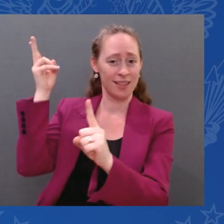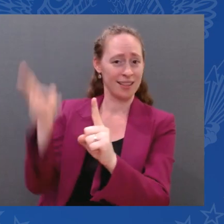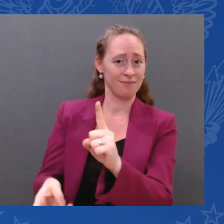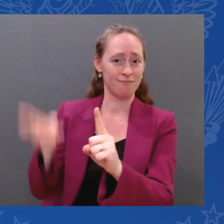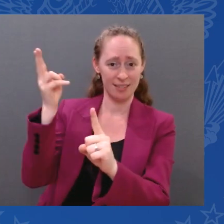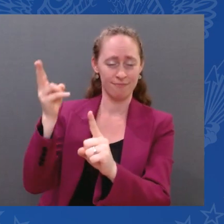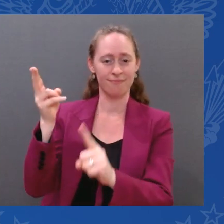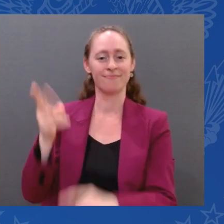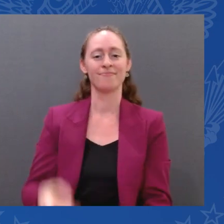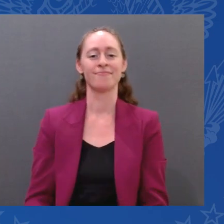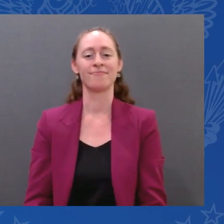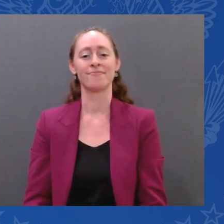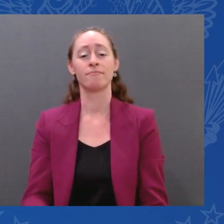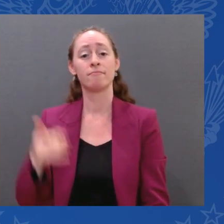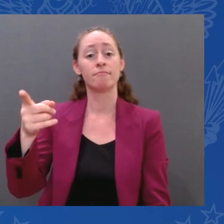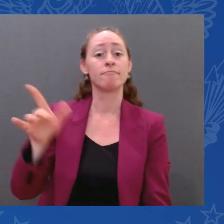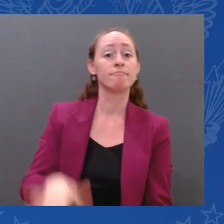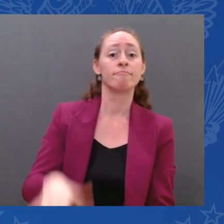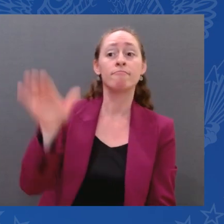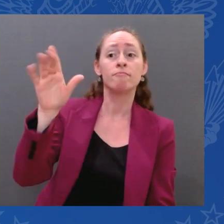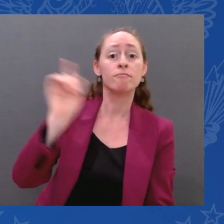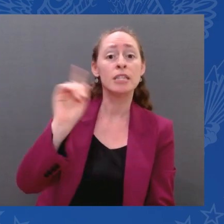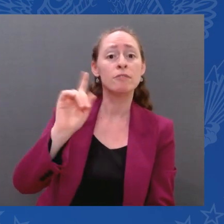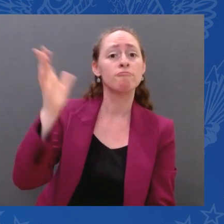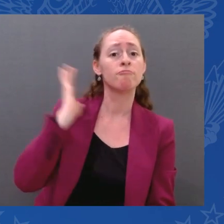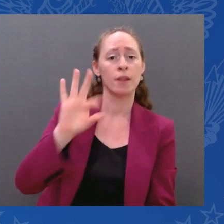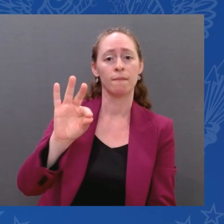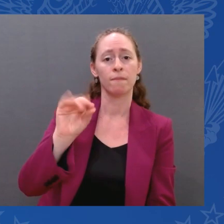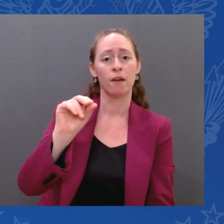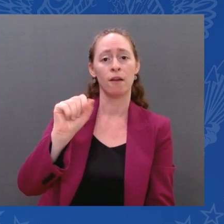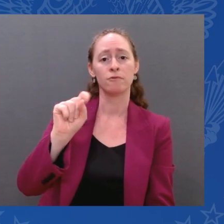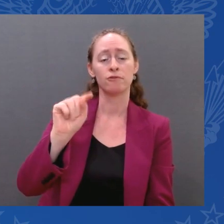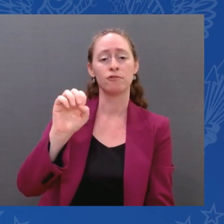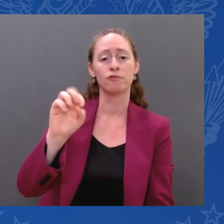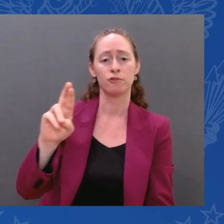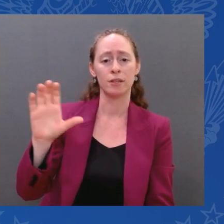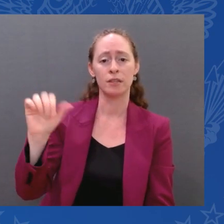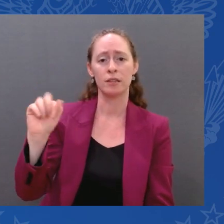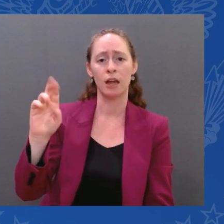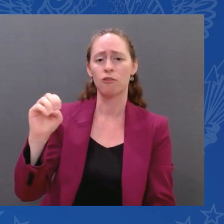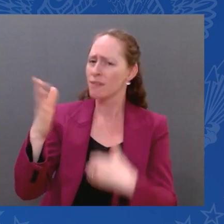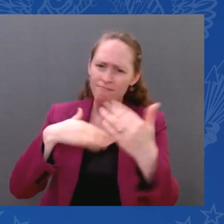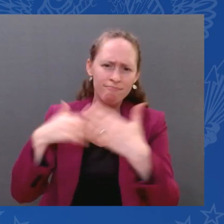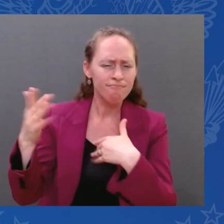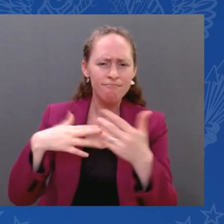and degrees of difficulty that reimagine what is possible. With absolute courage and honesty,